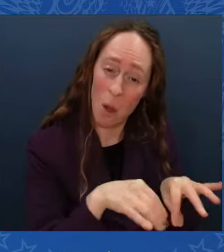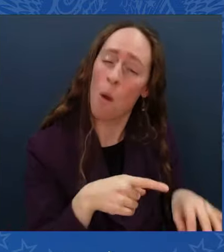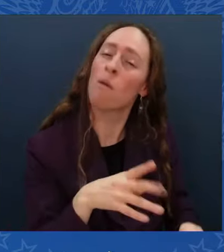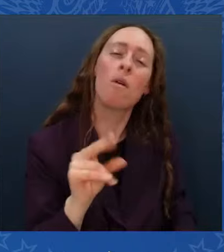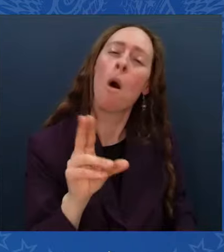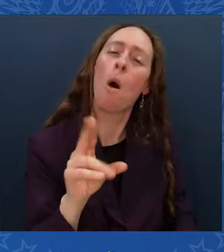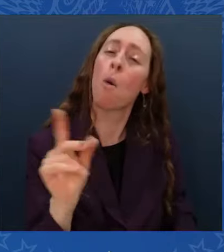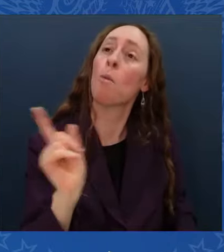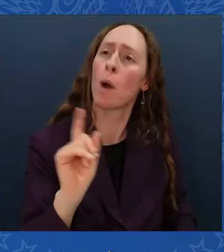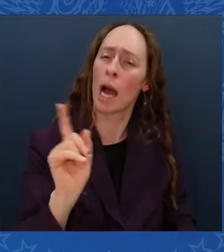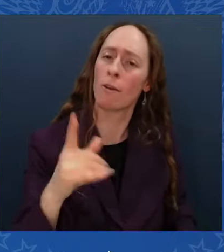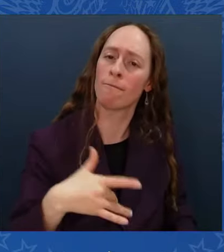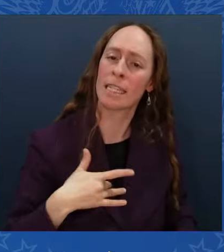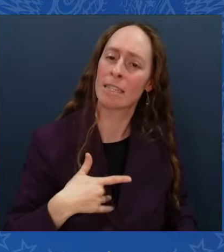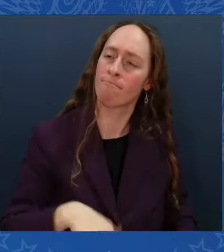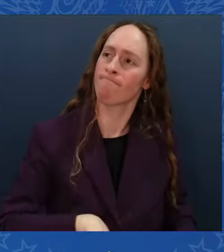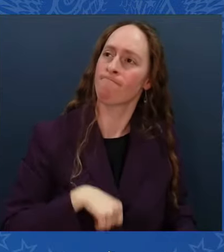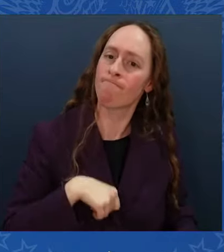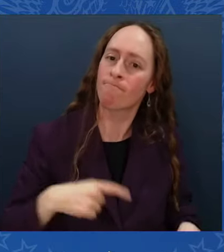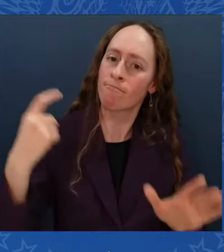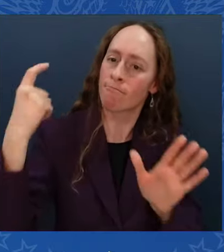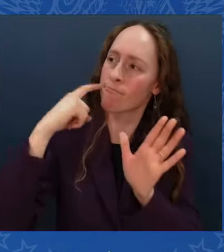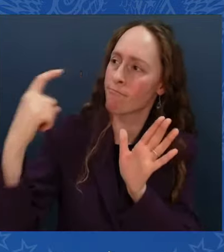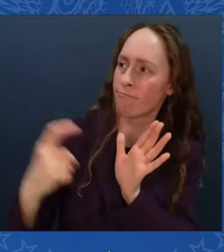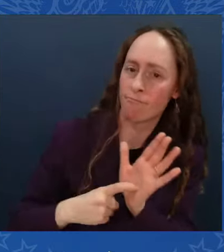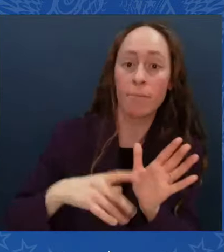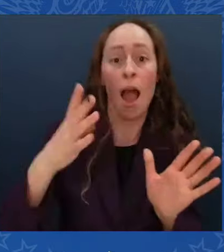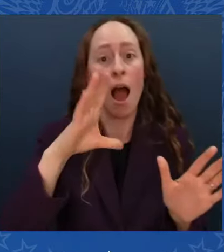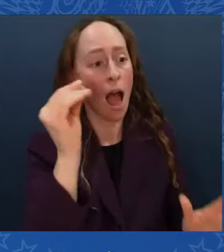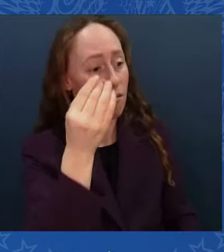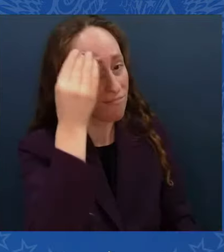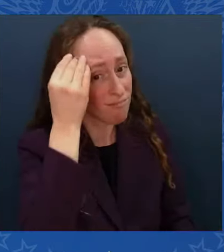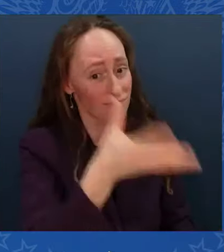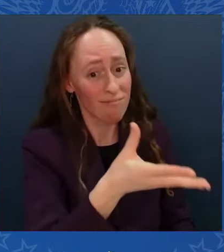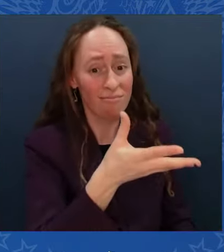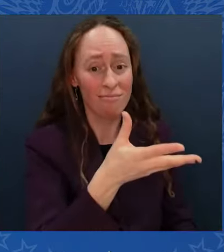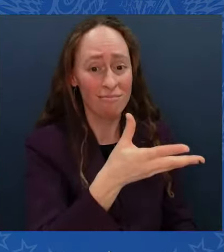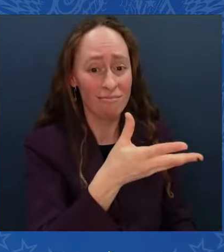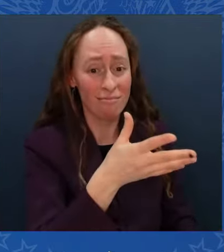'Honey, it's going to be okay. You got a chance.'" That's all we're doing -- and people are taking advantage of it --